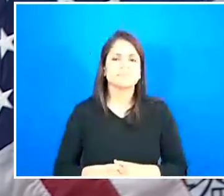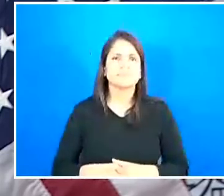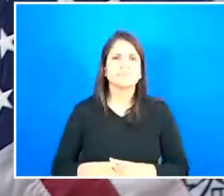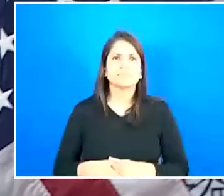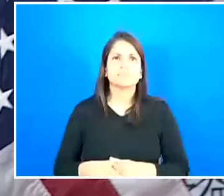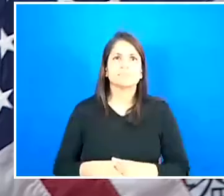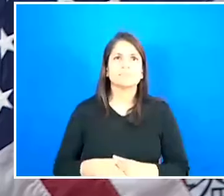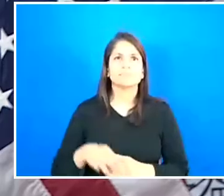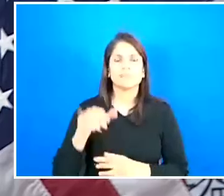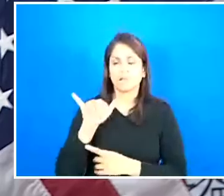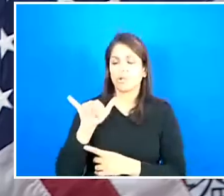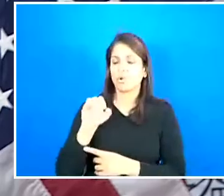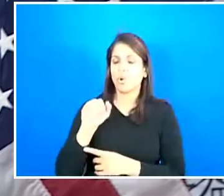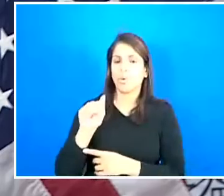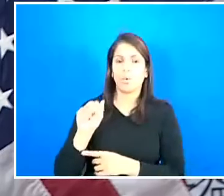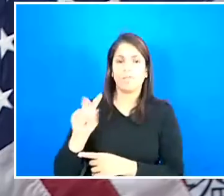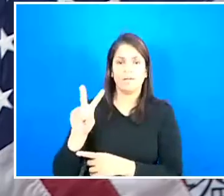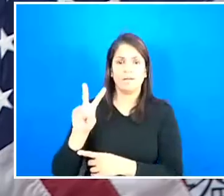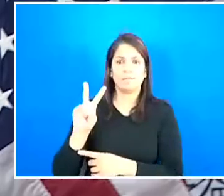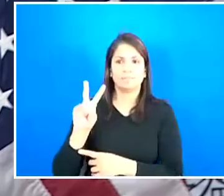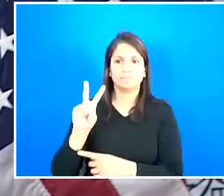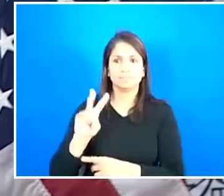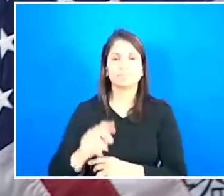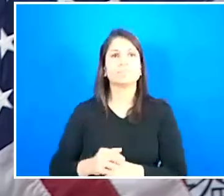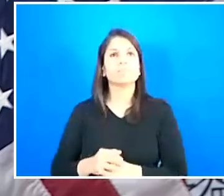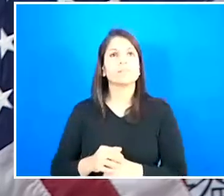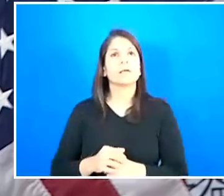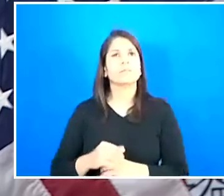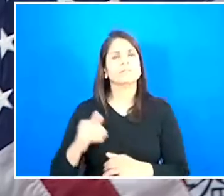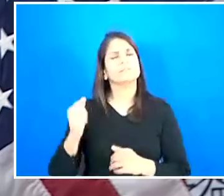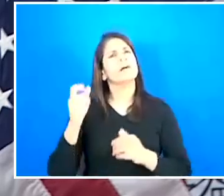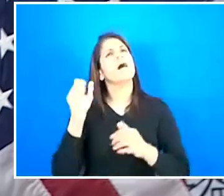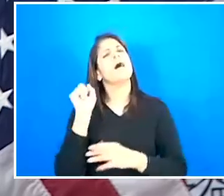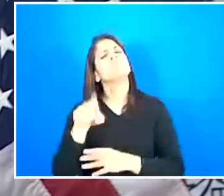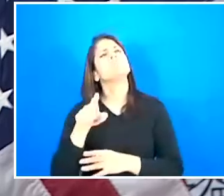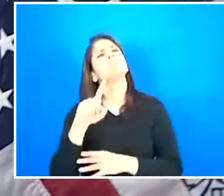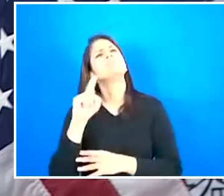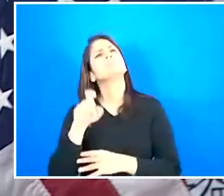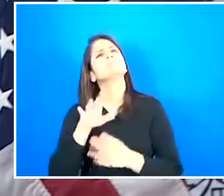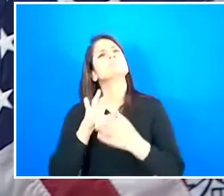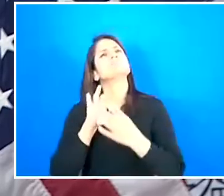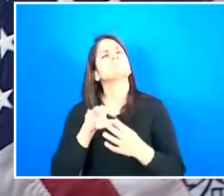THAT'S THE SMART WAY TO GO. HI, MR. MAYOR.